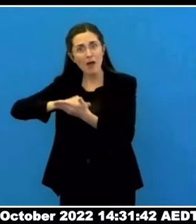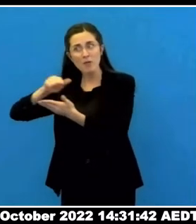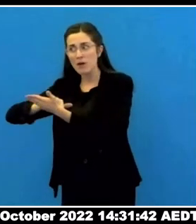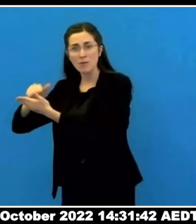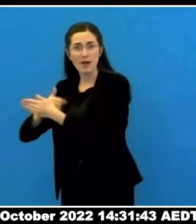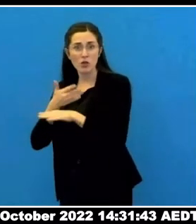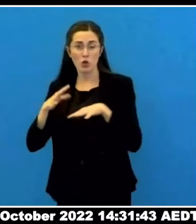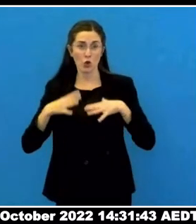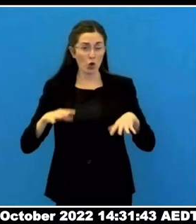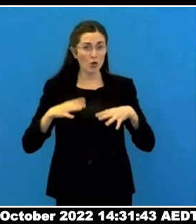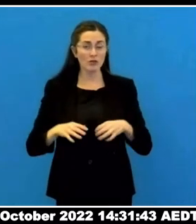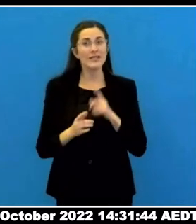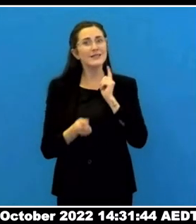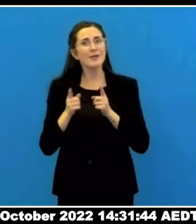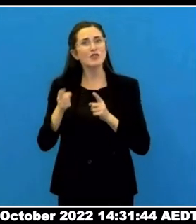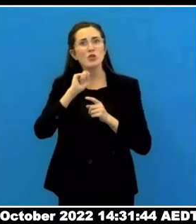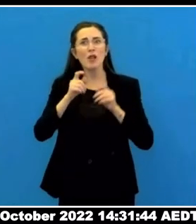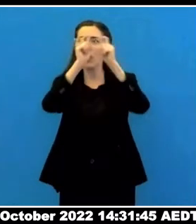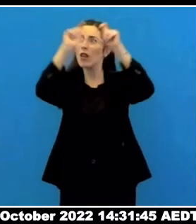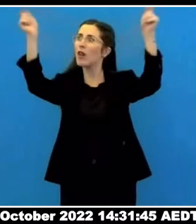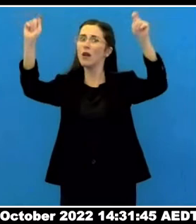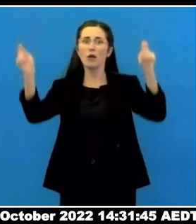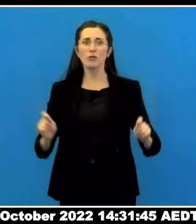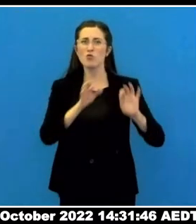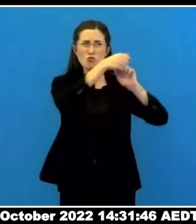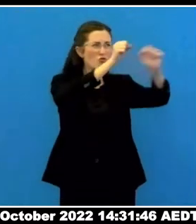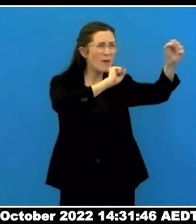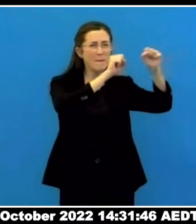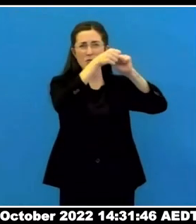And sometimes she rips also the curtains and I also need to buy those.